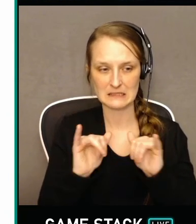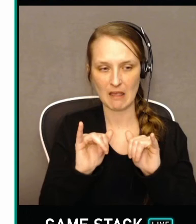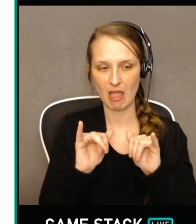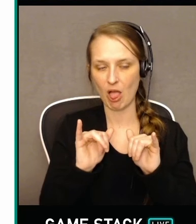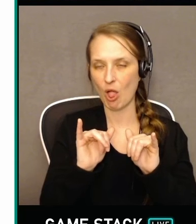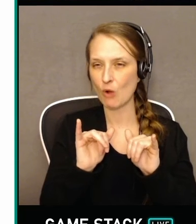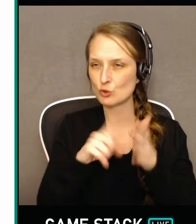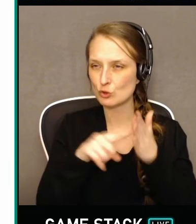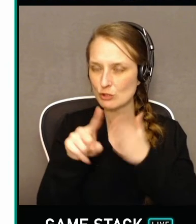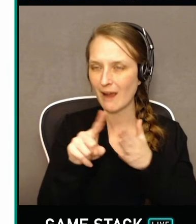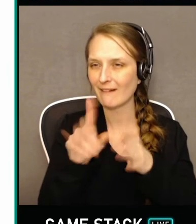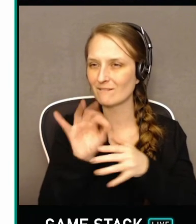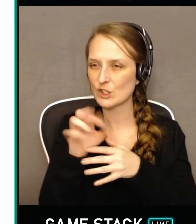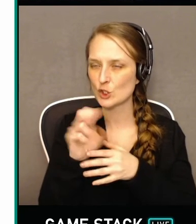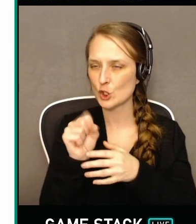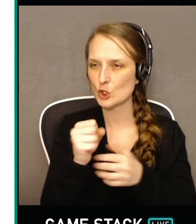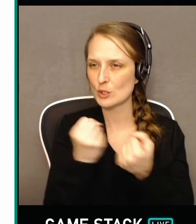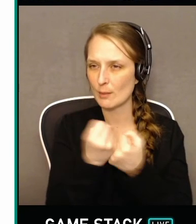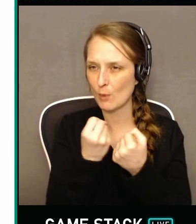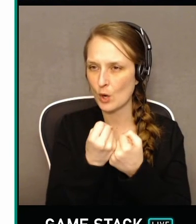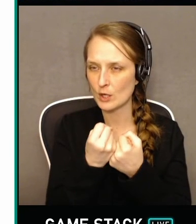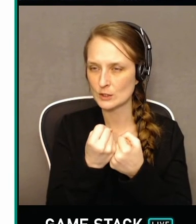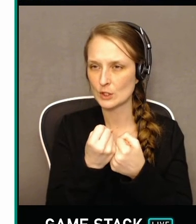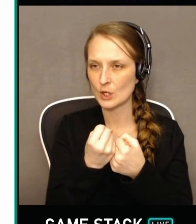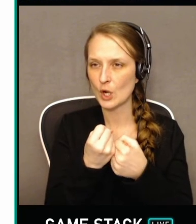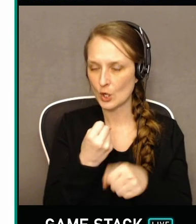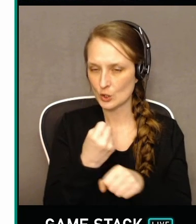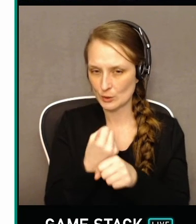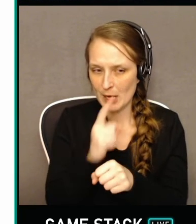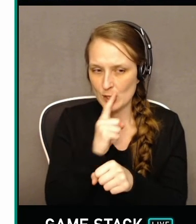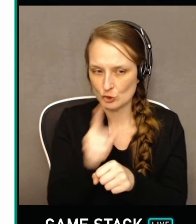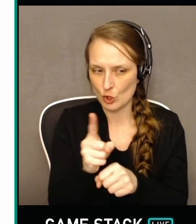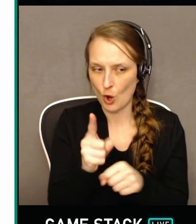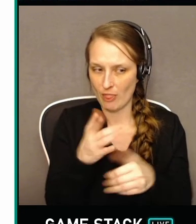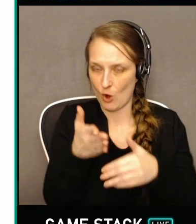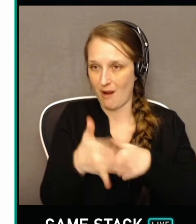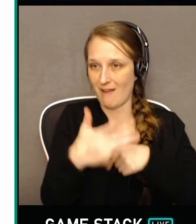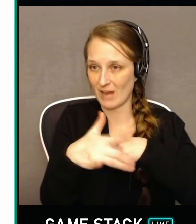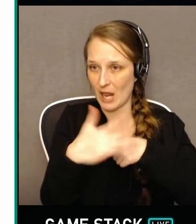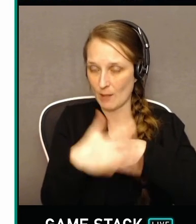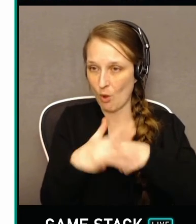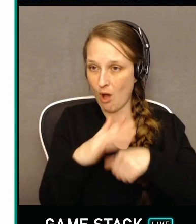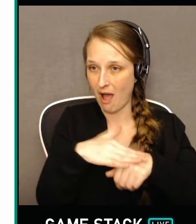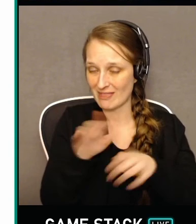to double check that the features you're trying to line up are available on the machine you're trying to run your game on.